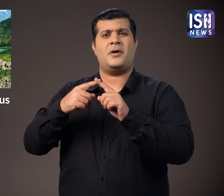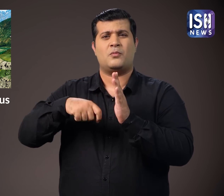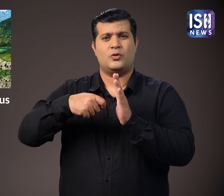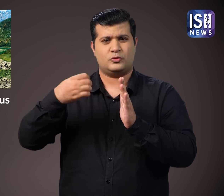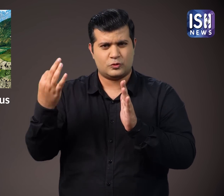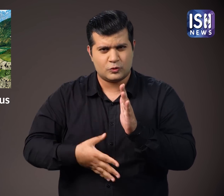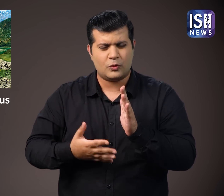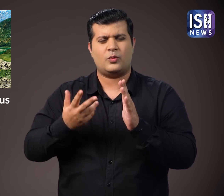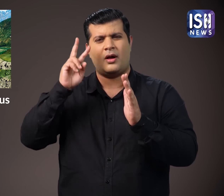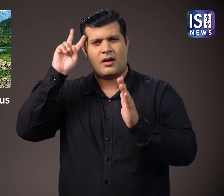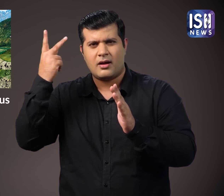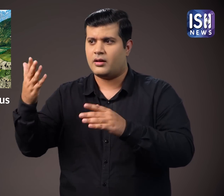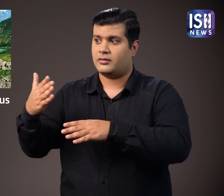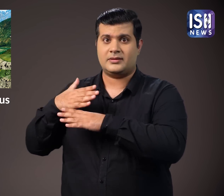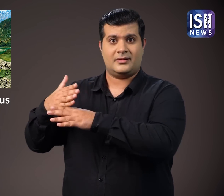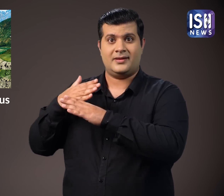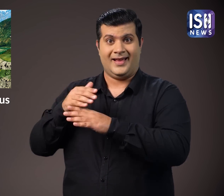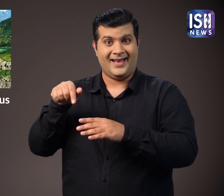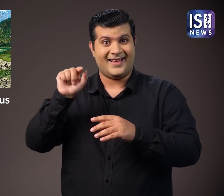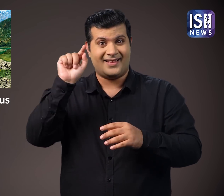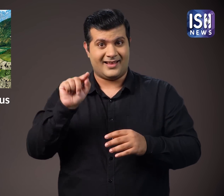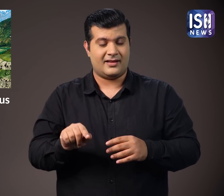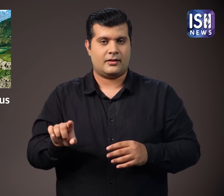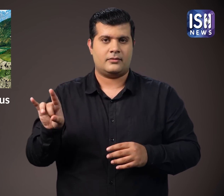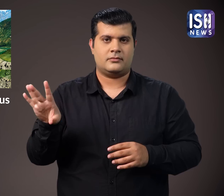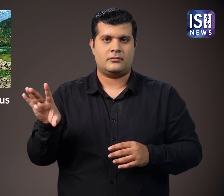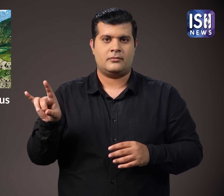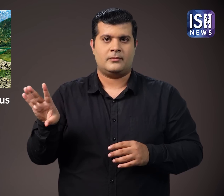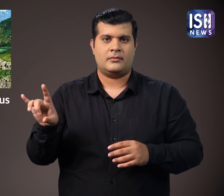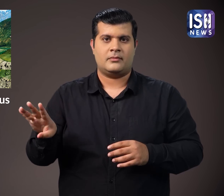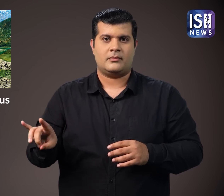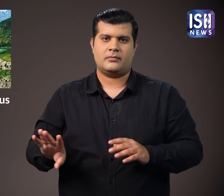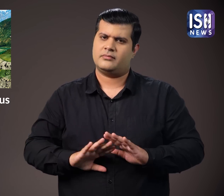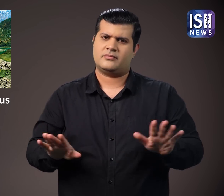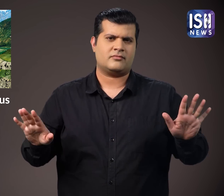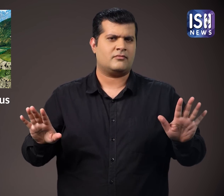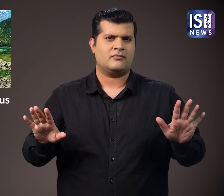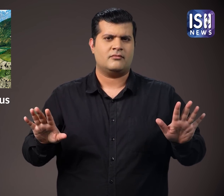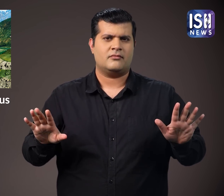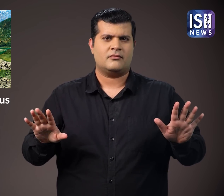Information about new projects over the rivers was shared. Now India has rejected all these terms.